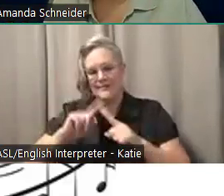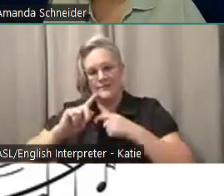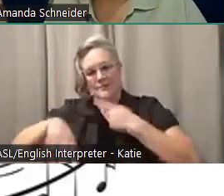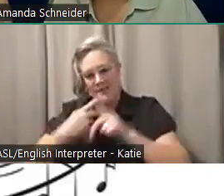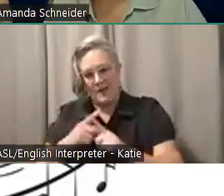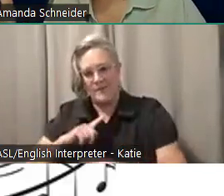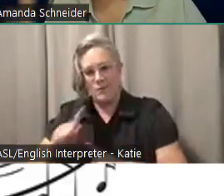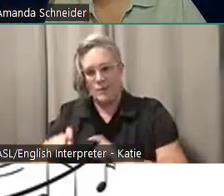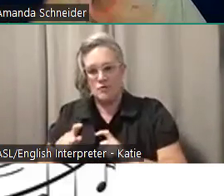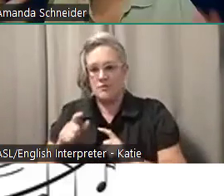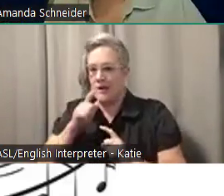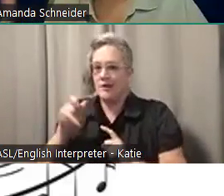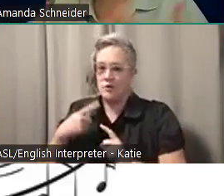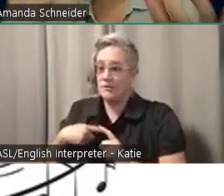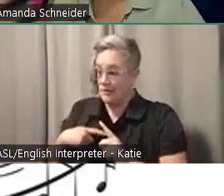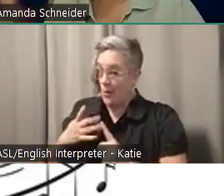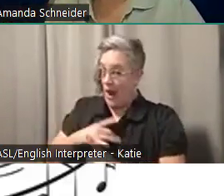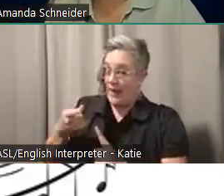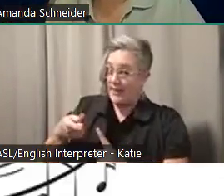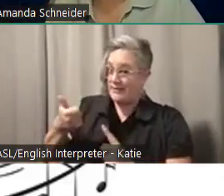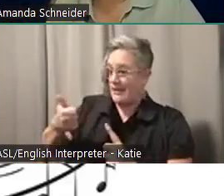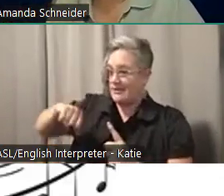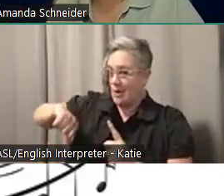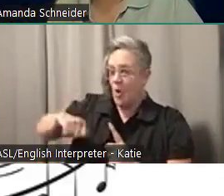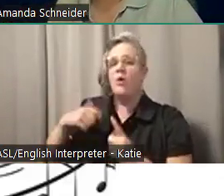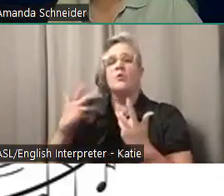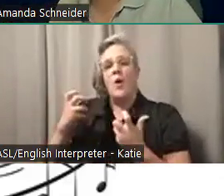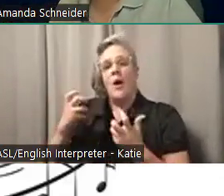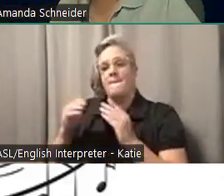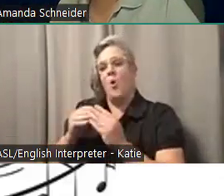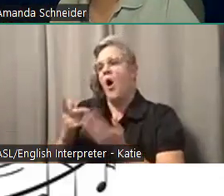So it's not just always yes and no that you're asking them to expand a little bit more with their language.